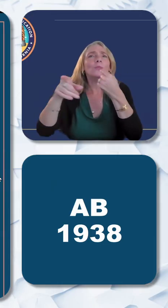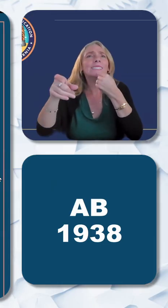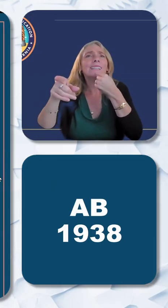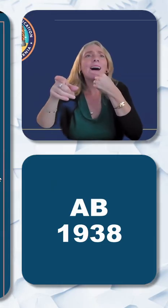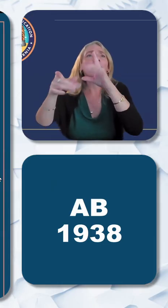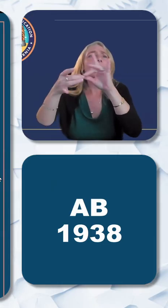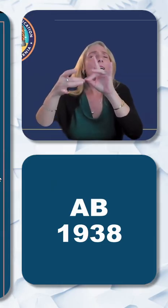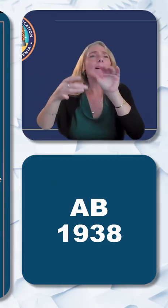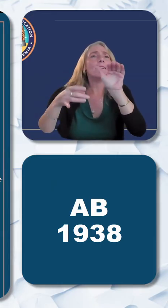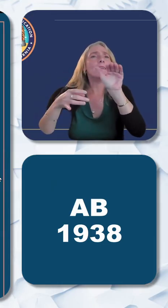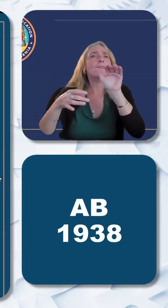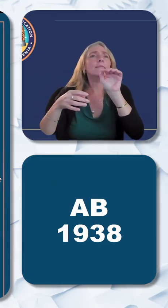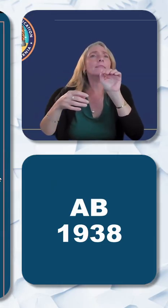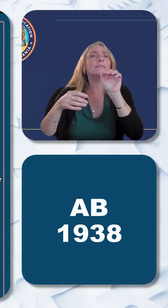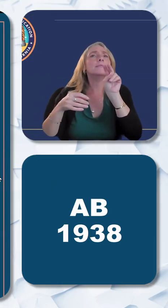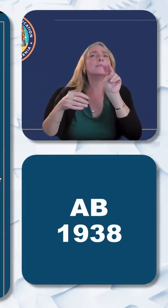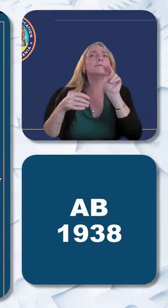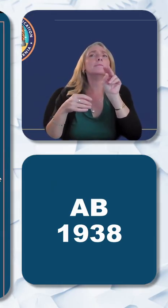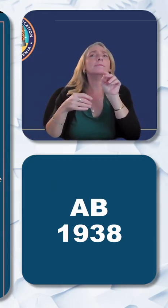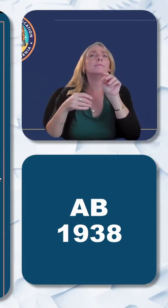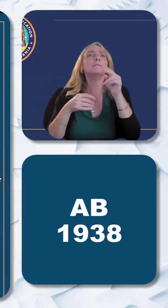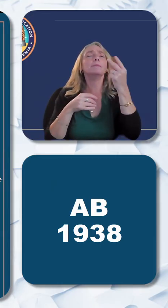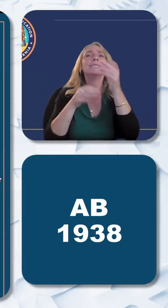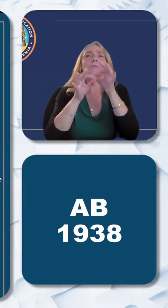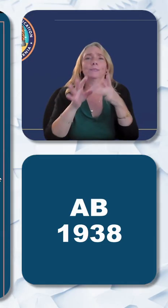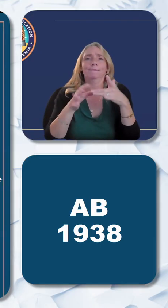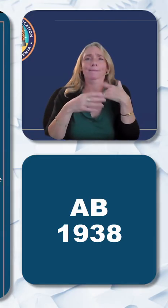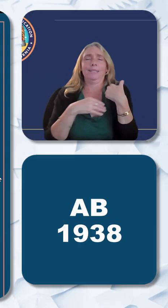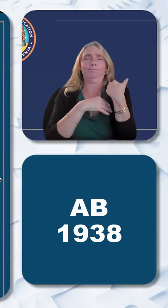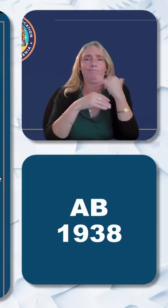And oftentimes, isolated students would rely solely on the interpreter for any